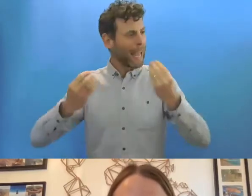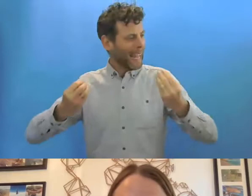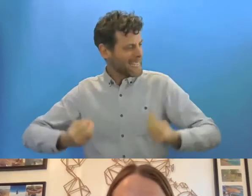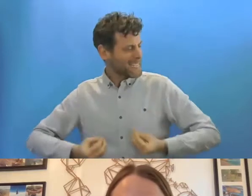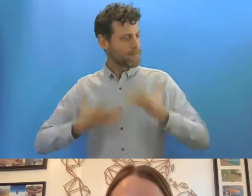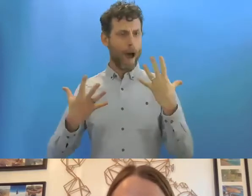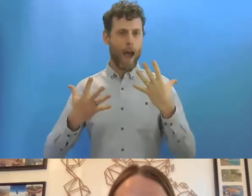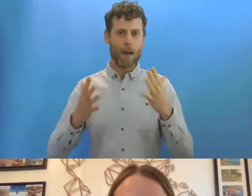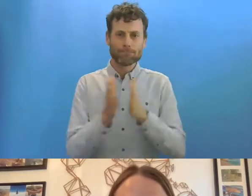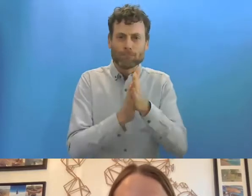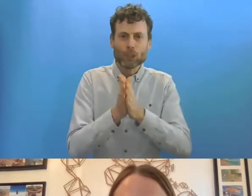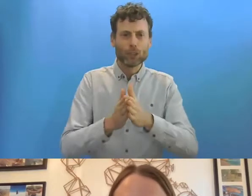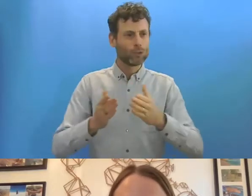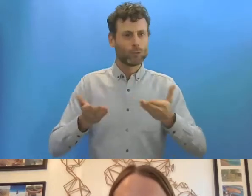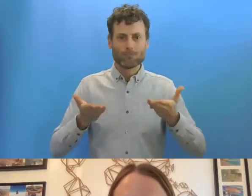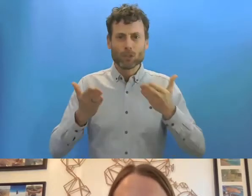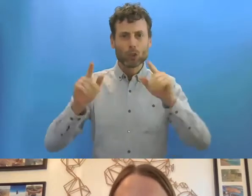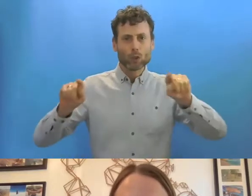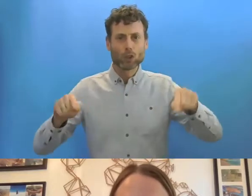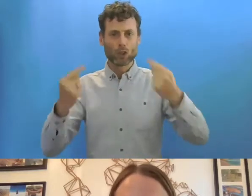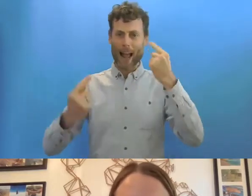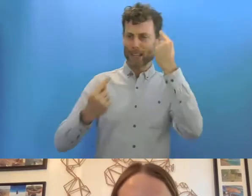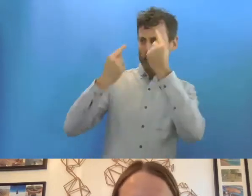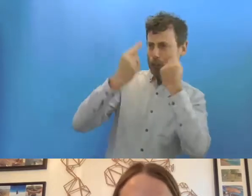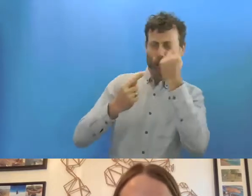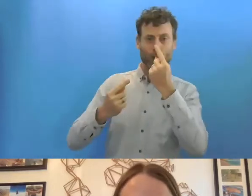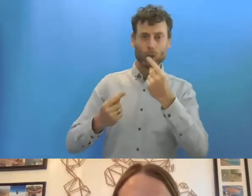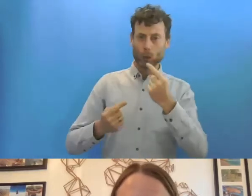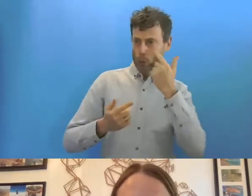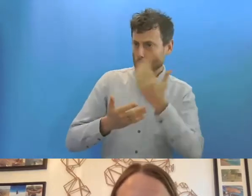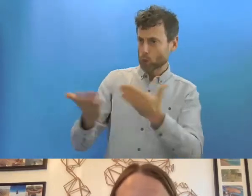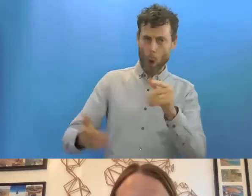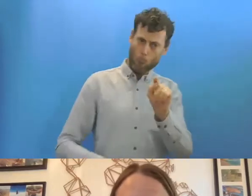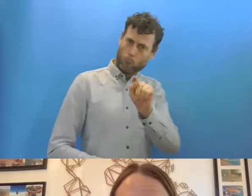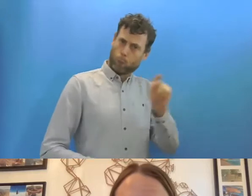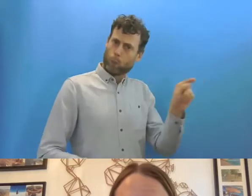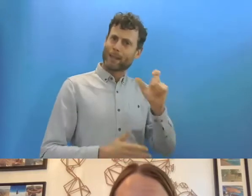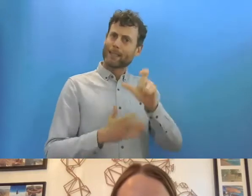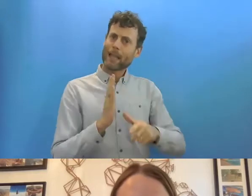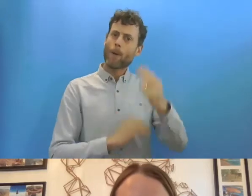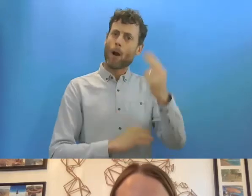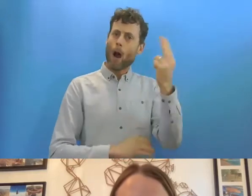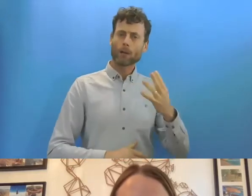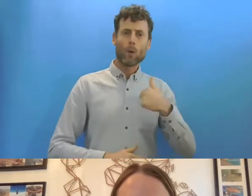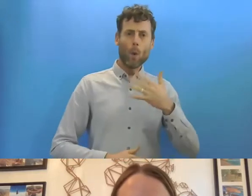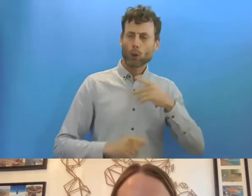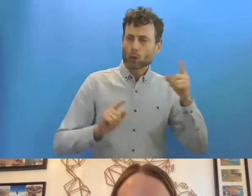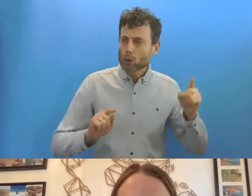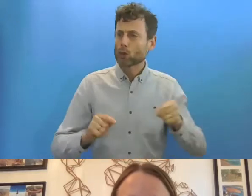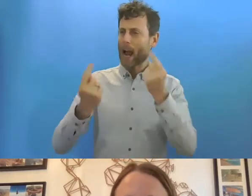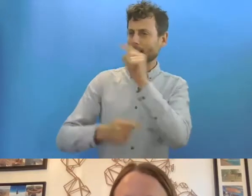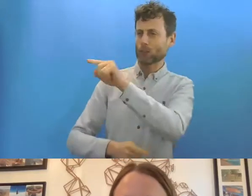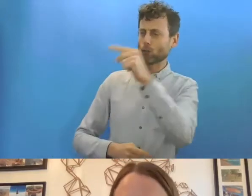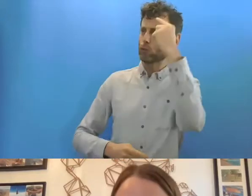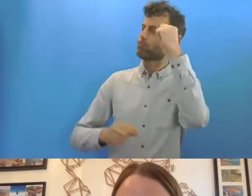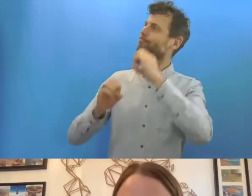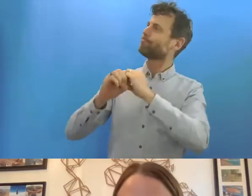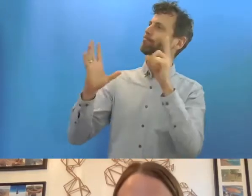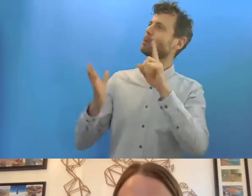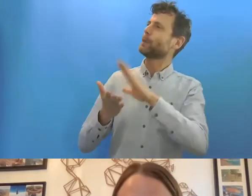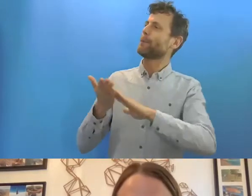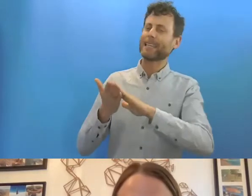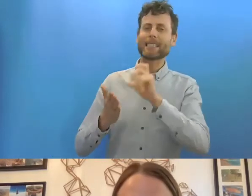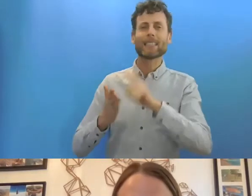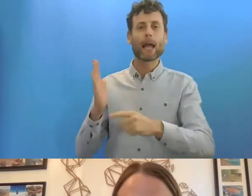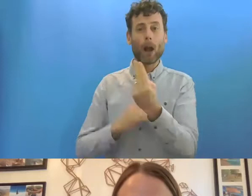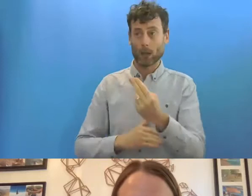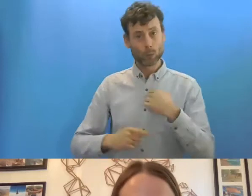we want to, like all of our festivals, inspire, challenge, excite, entertain our audiences with incredible work made by disabled artists, and we want to challenge perceptions that